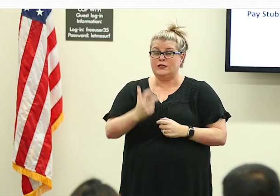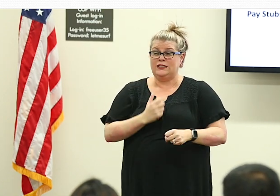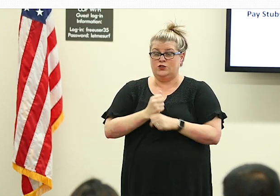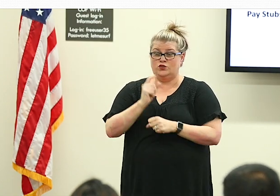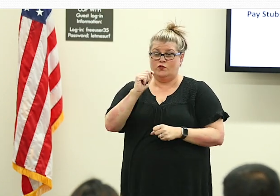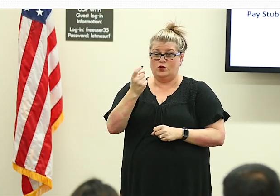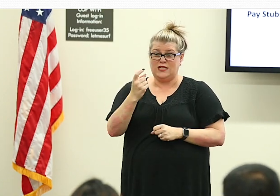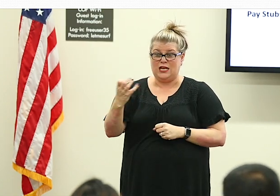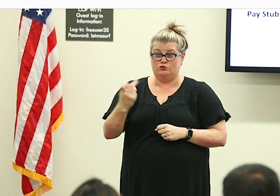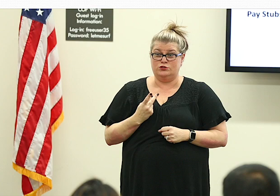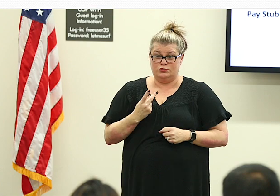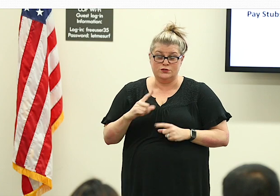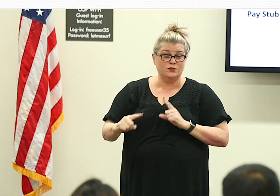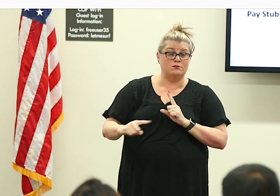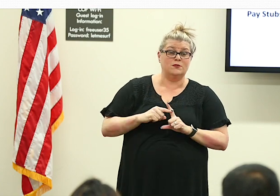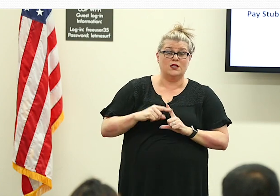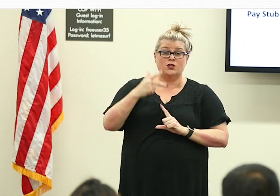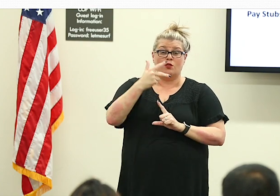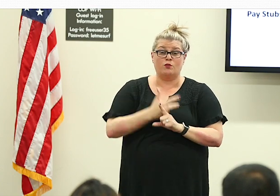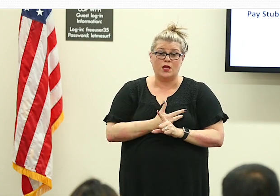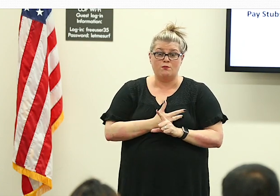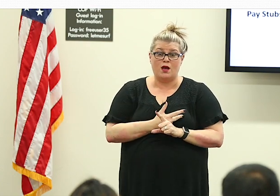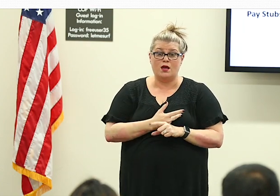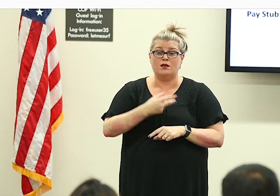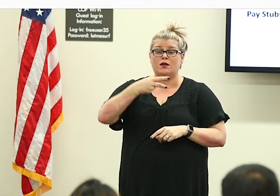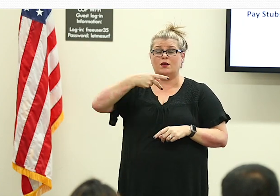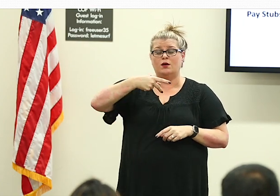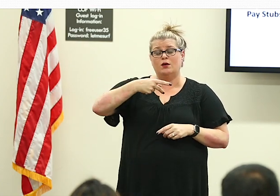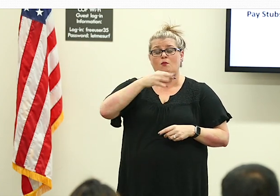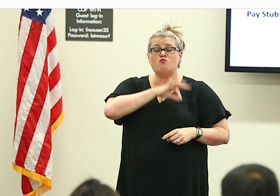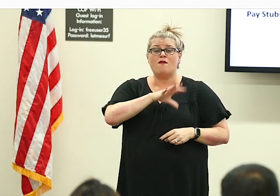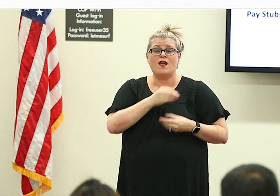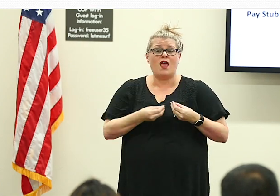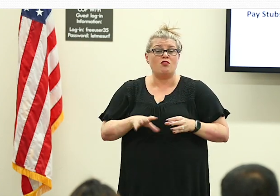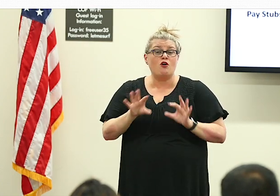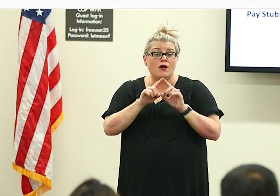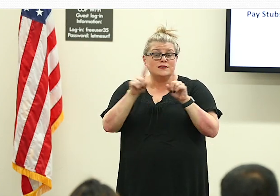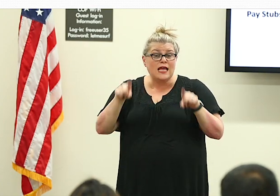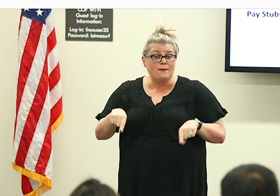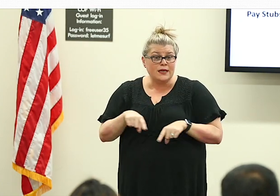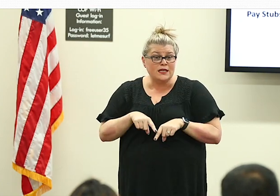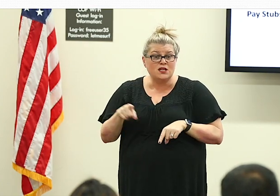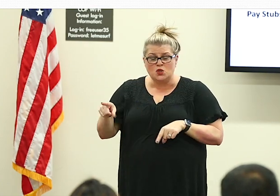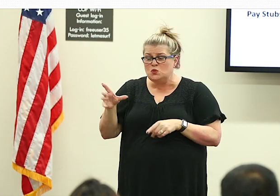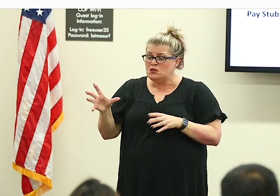plus a three-month profit and loss statement that you can put together yourself and send to us.